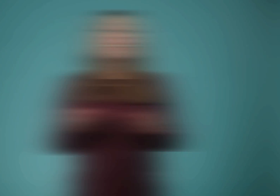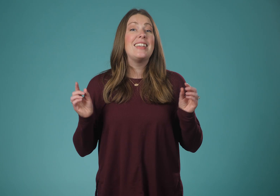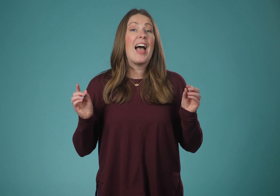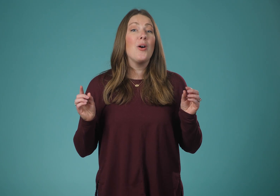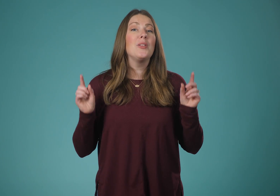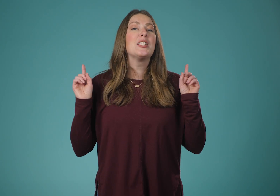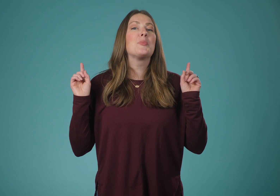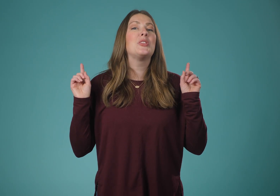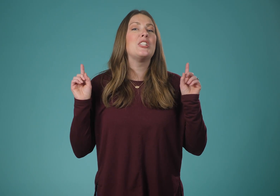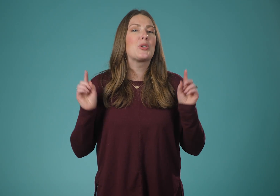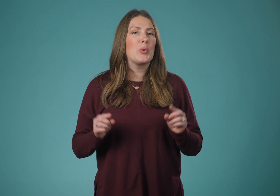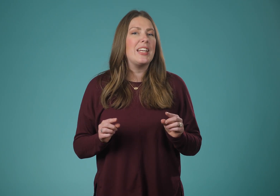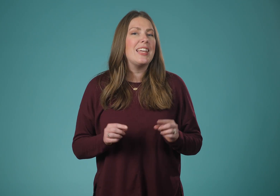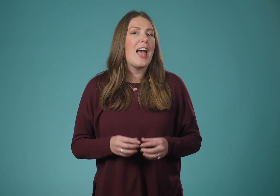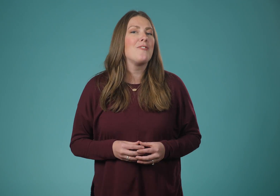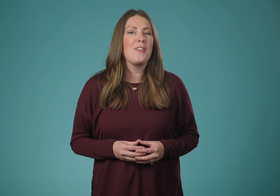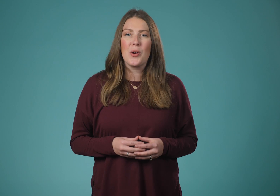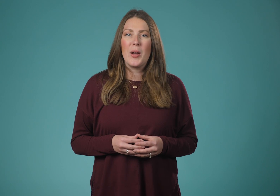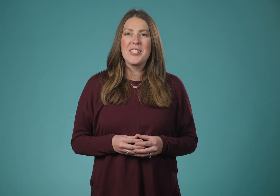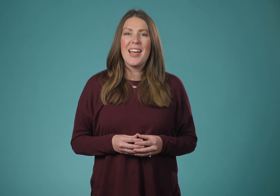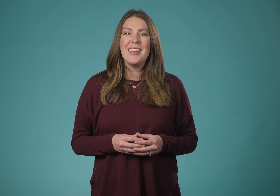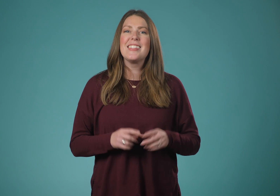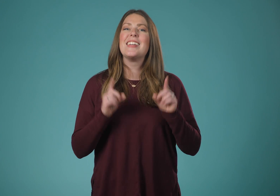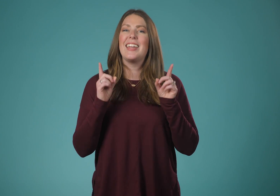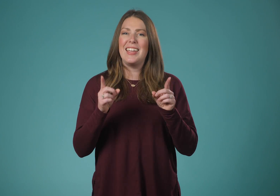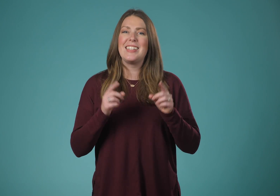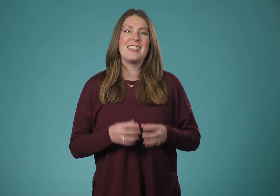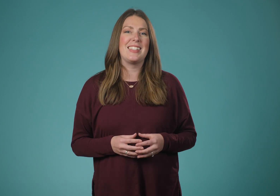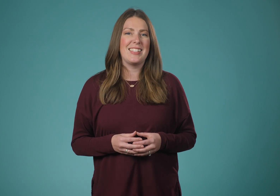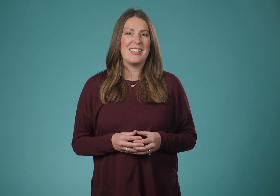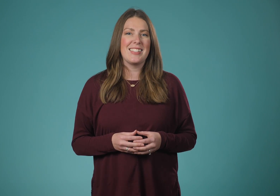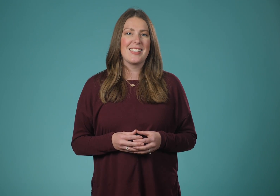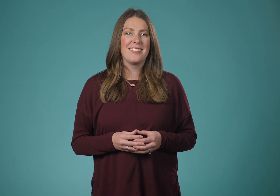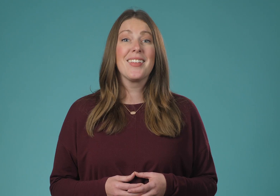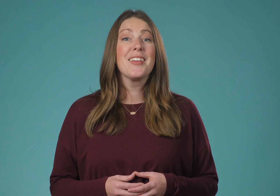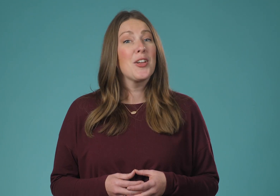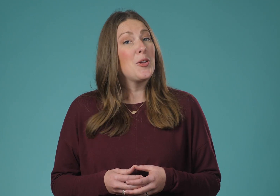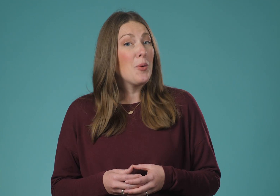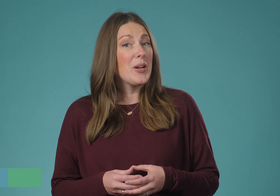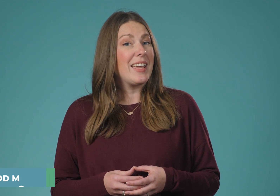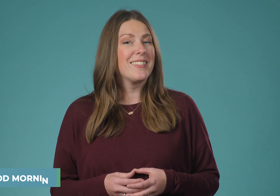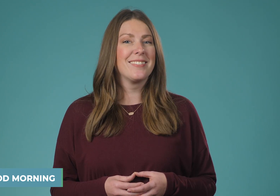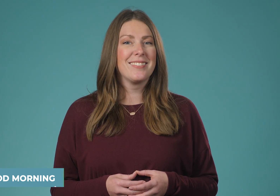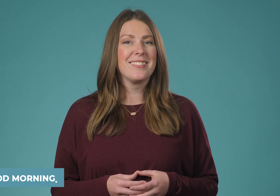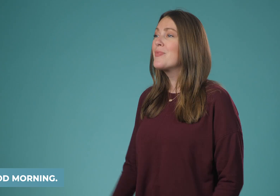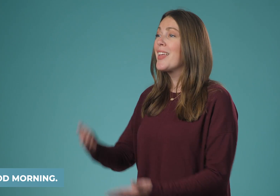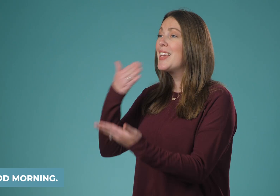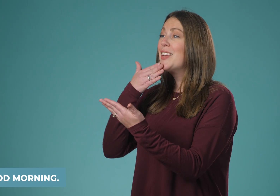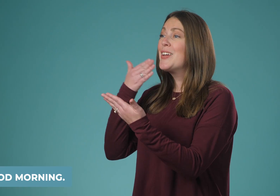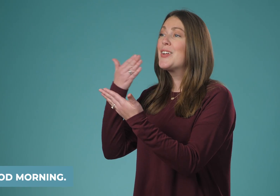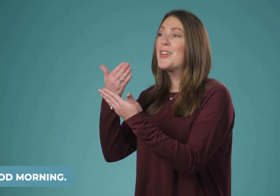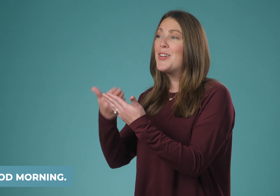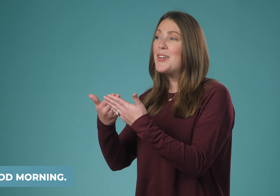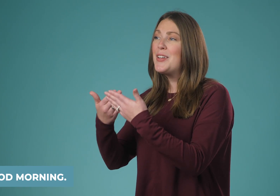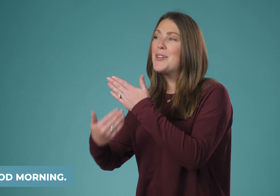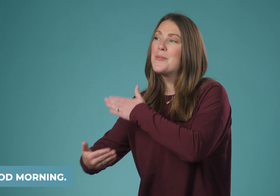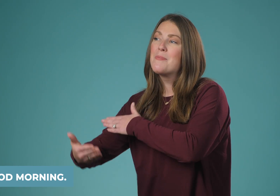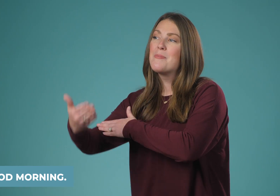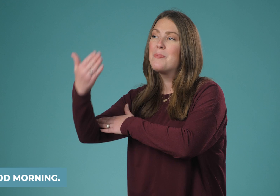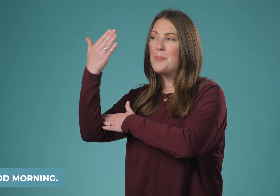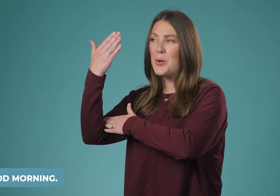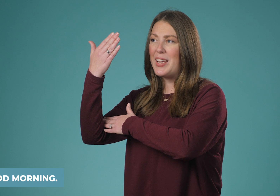Now let's put these greeting and farewell signs into sentences. Good morning. 'Good morning.'